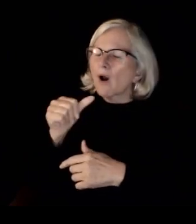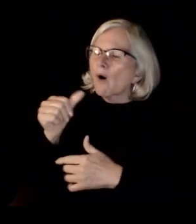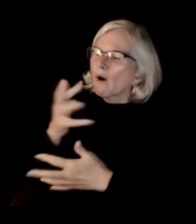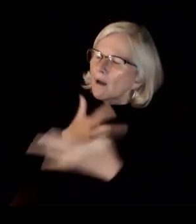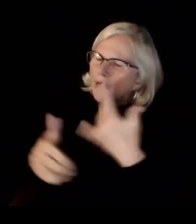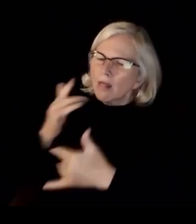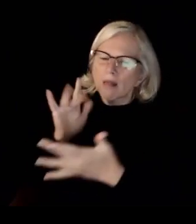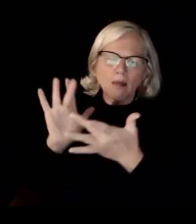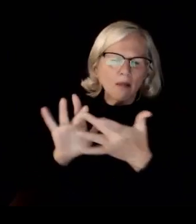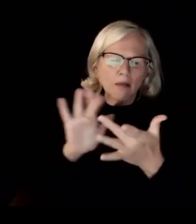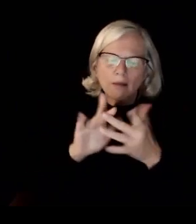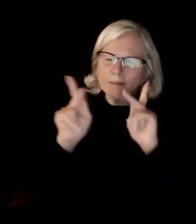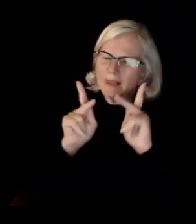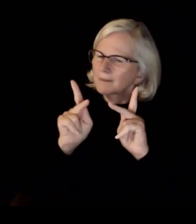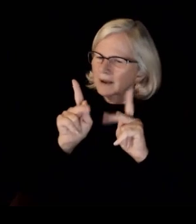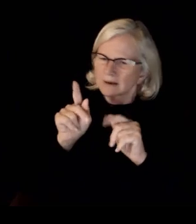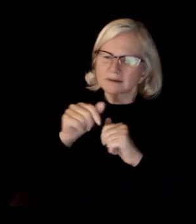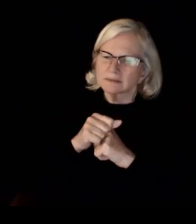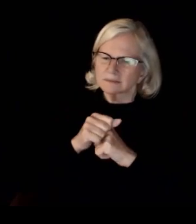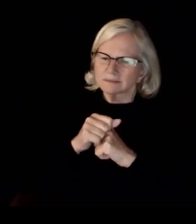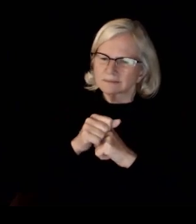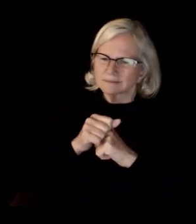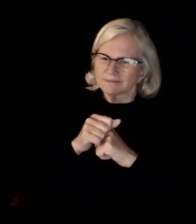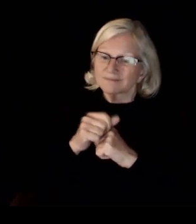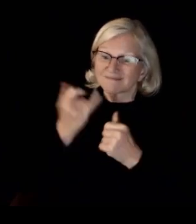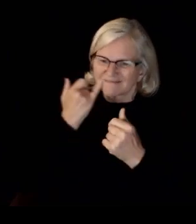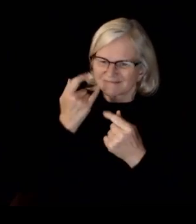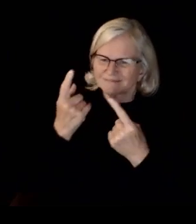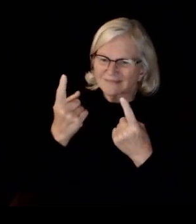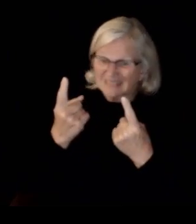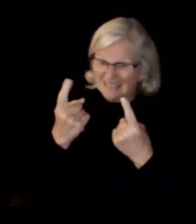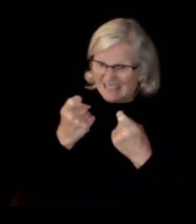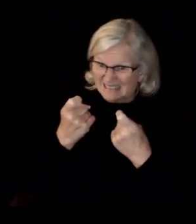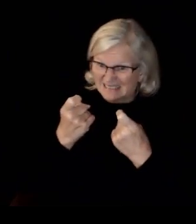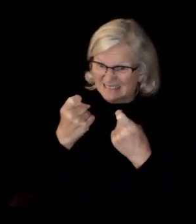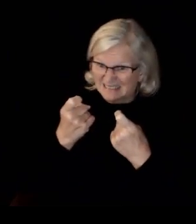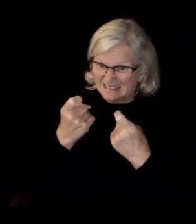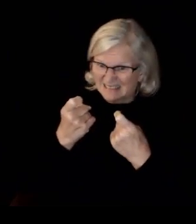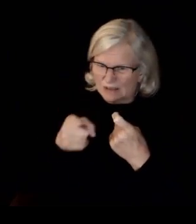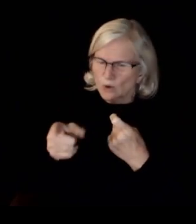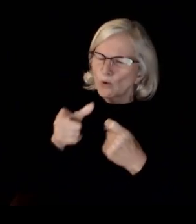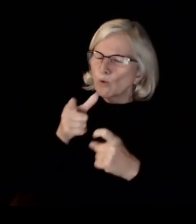have been in contact with you know the early part of your symptoms and the 48 hours before